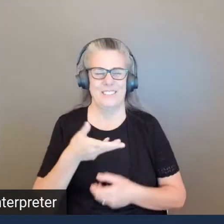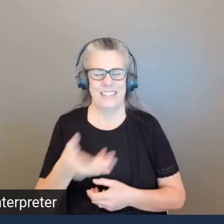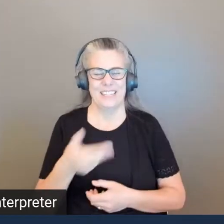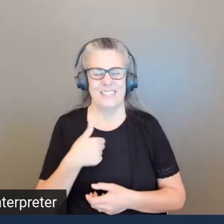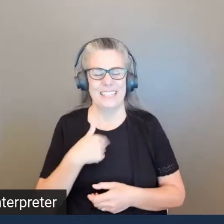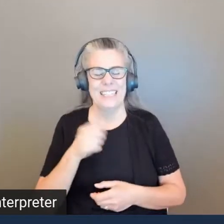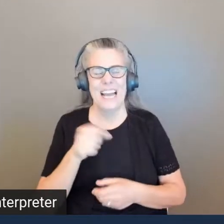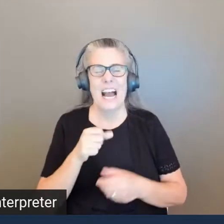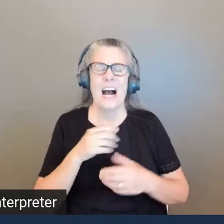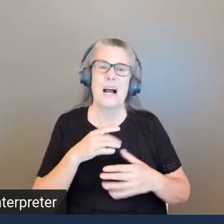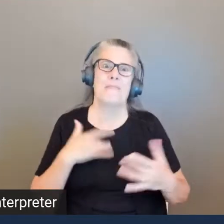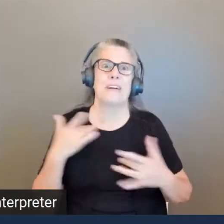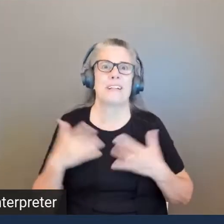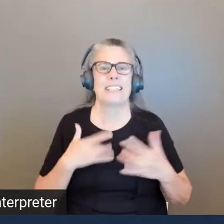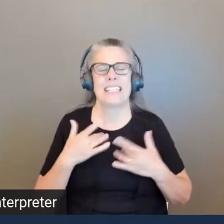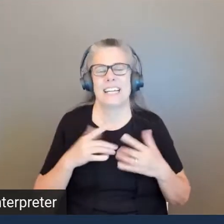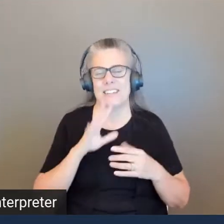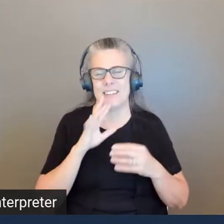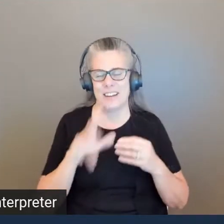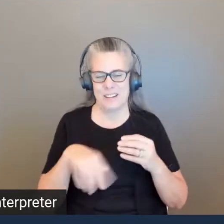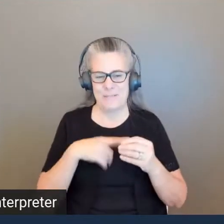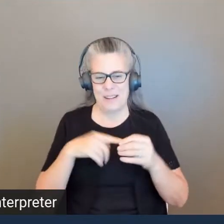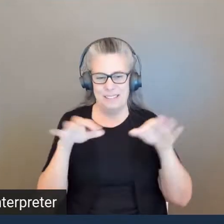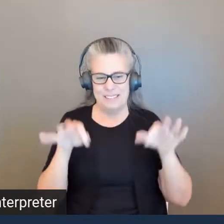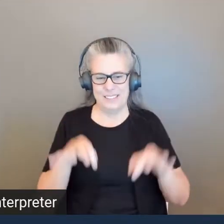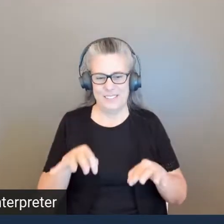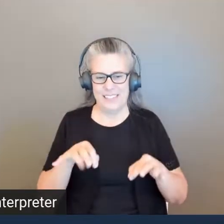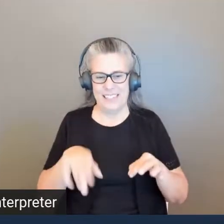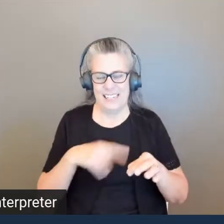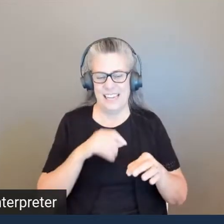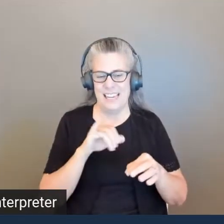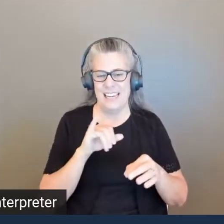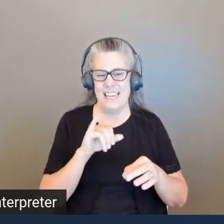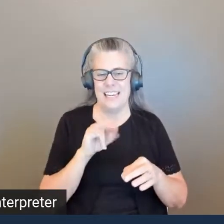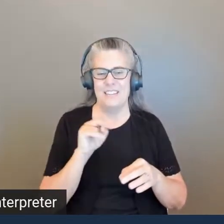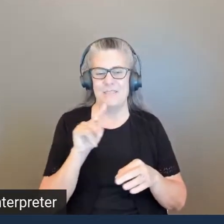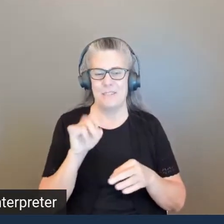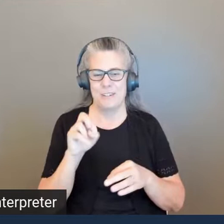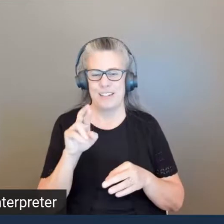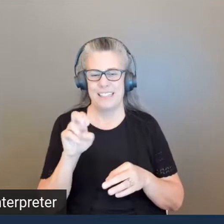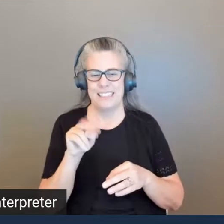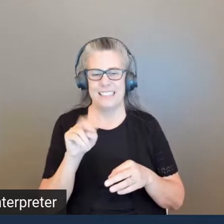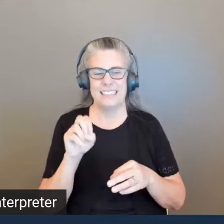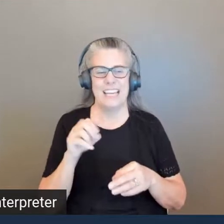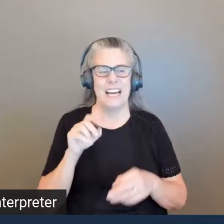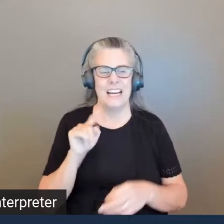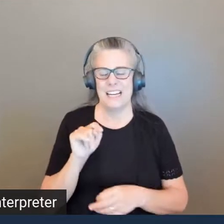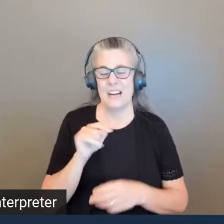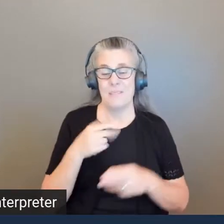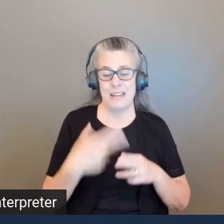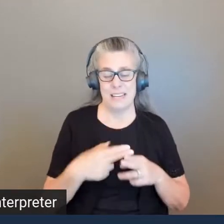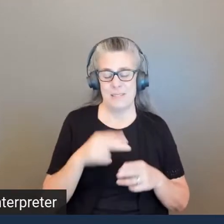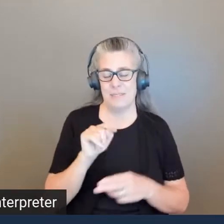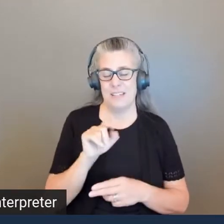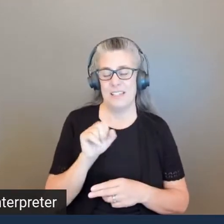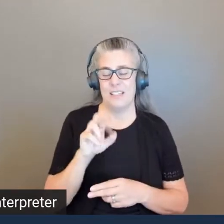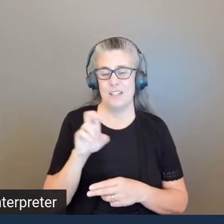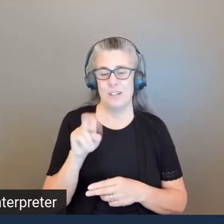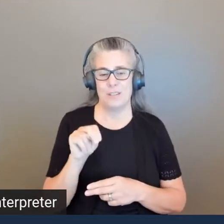But before that, a little bit about myself, I'm Tarun Sairam. I'm a Product Manager with the SageMaker inference team.